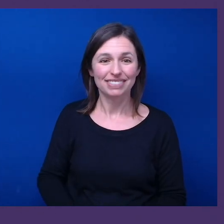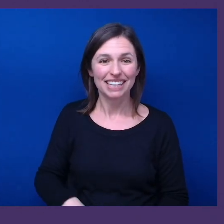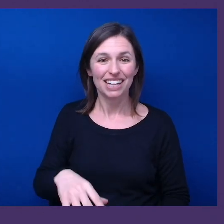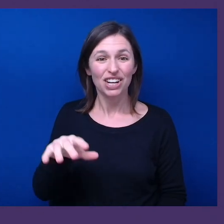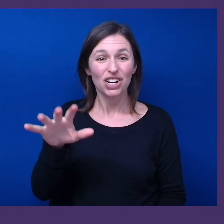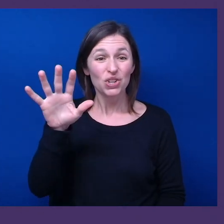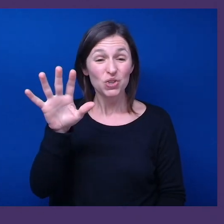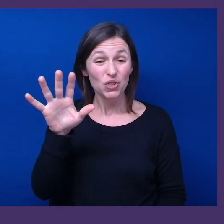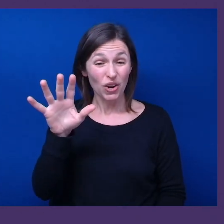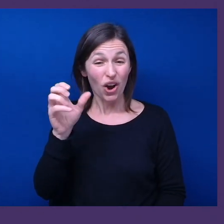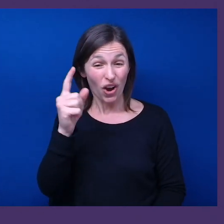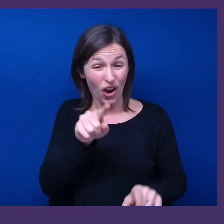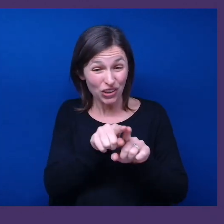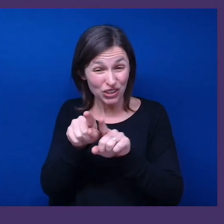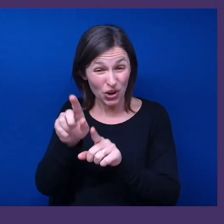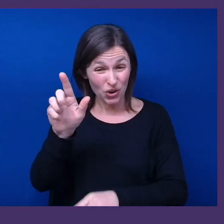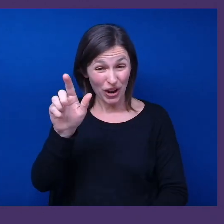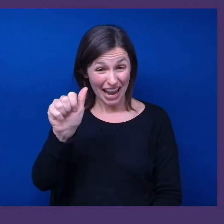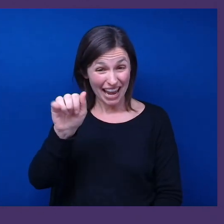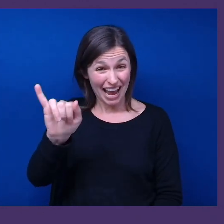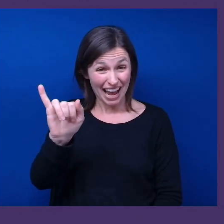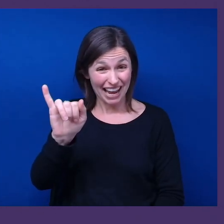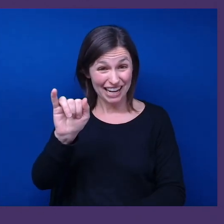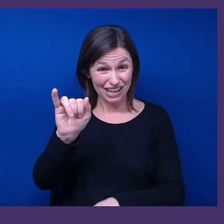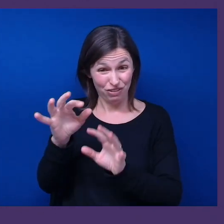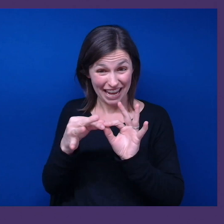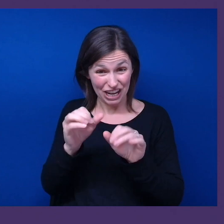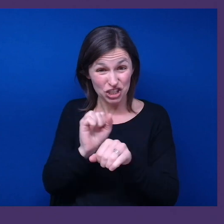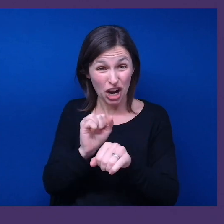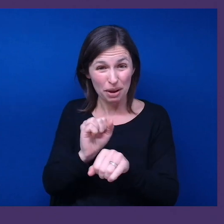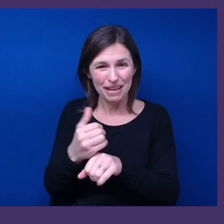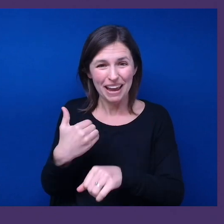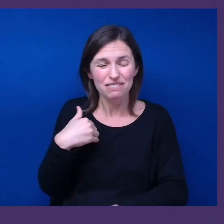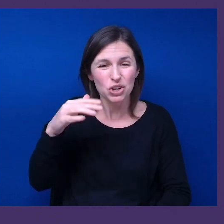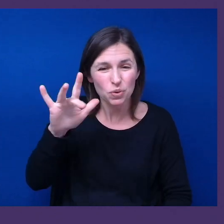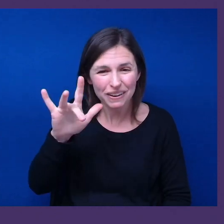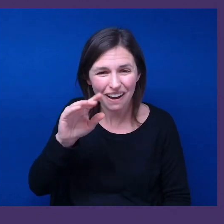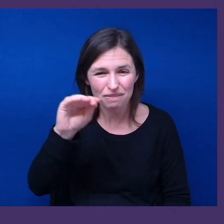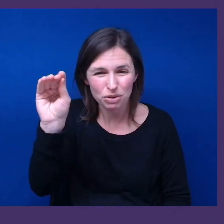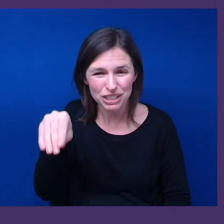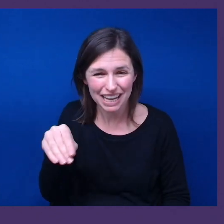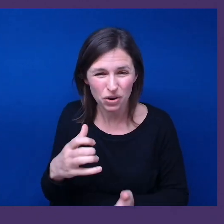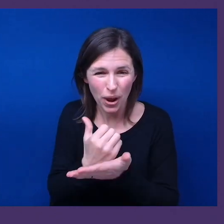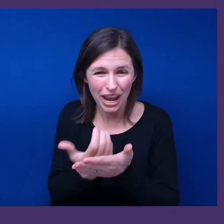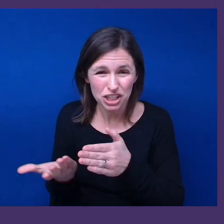for disabled professionals also remains twice as high as that for non-disabled workers.